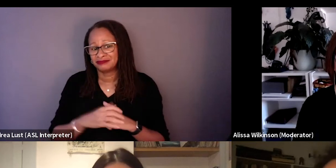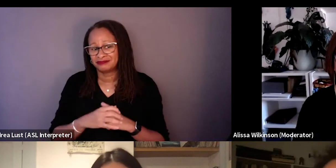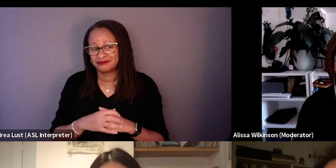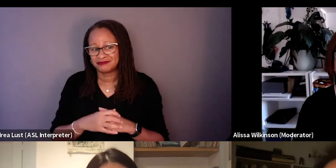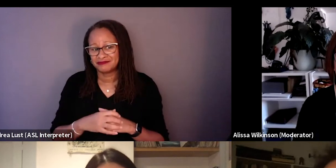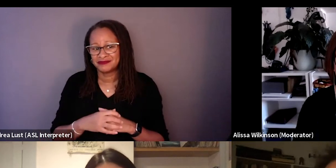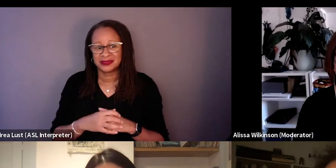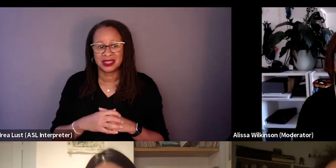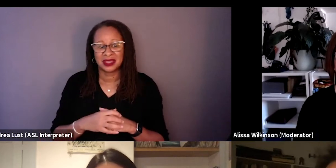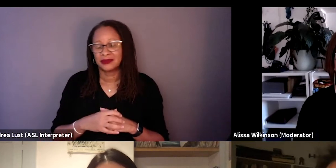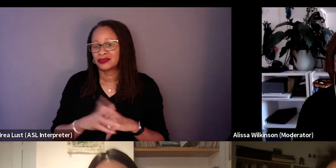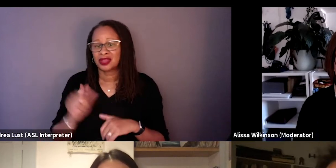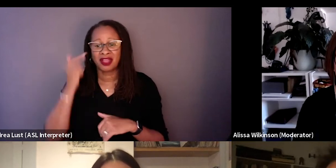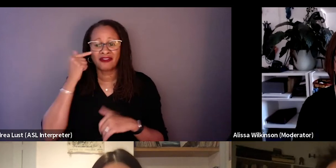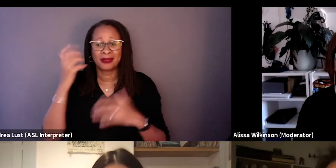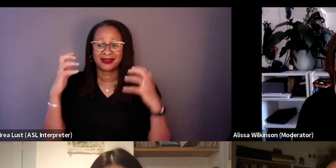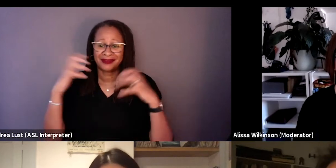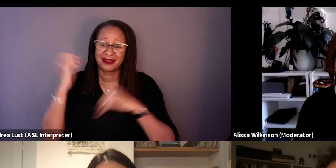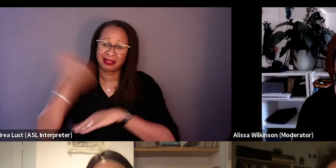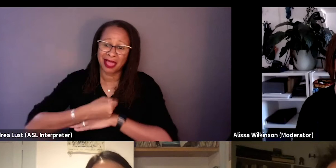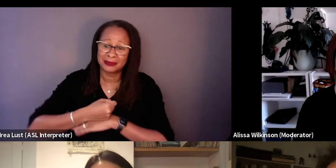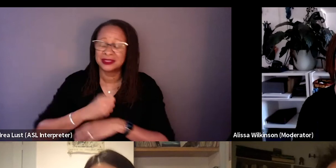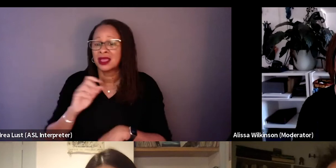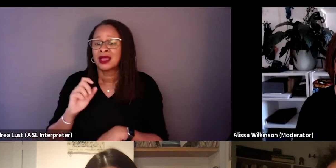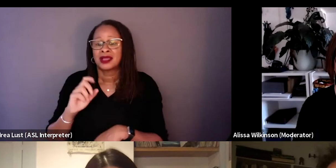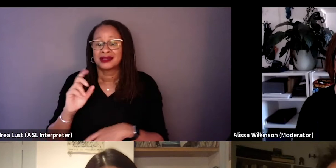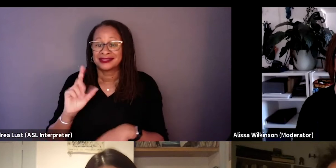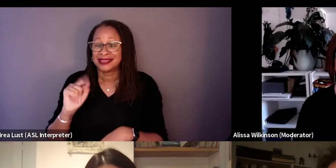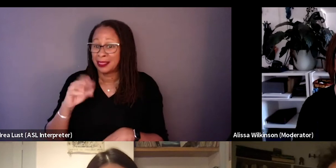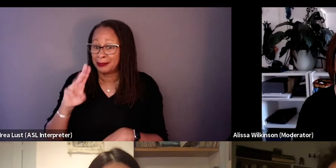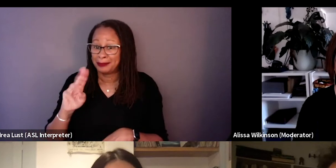Taliban came to power, she had to flee. Same thing happened to me.